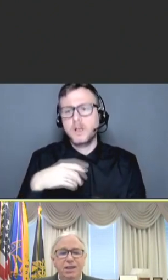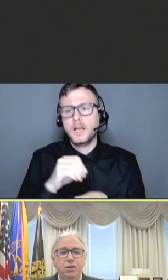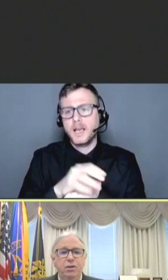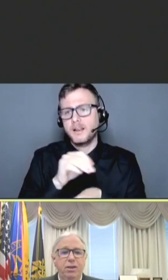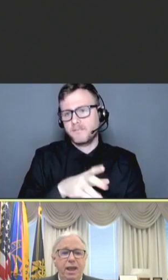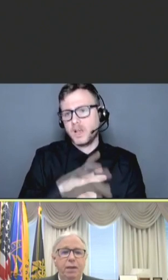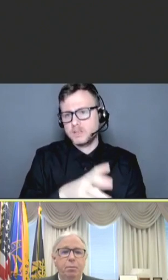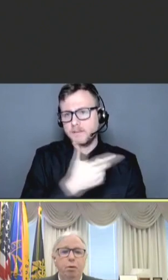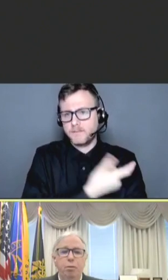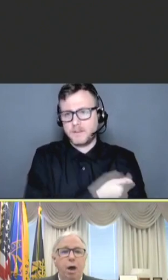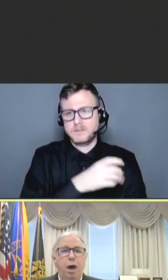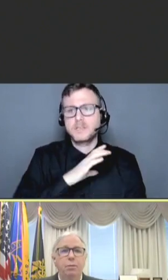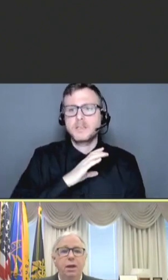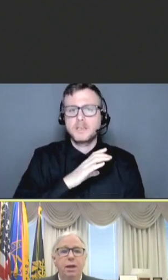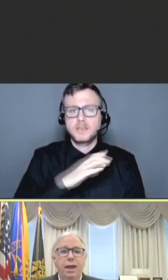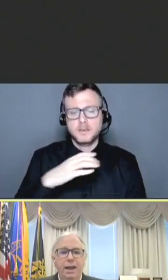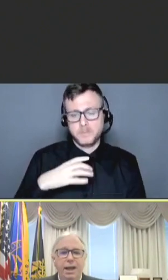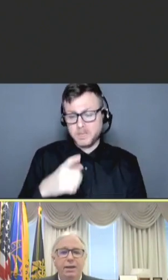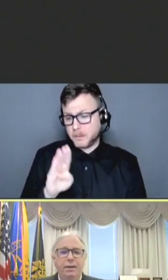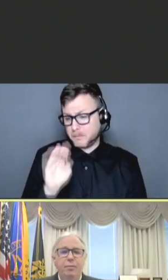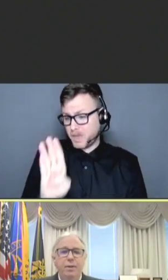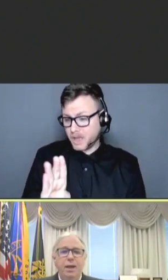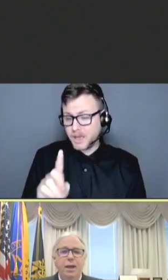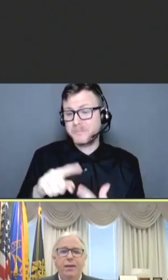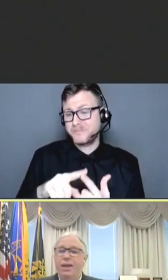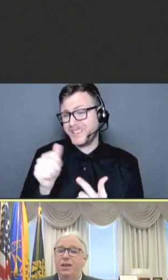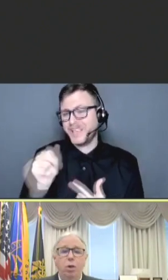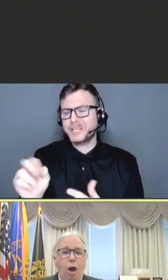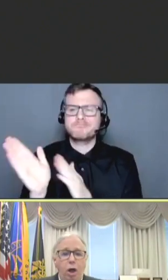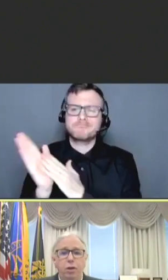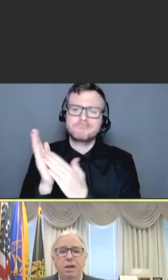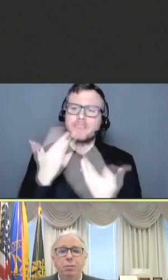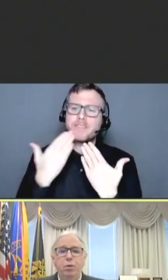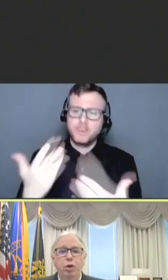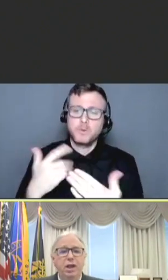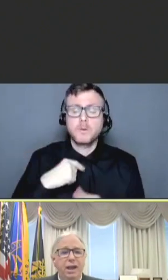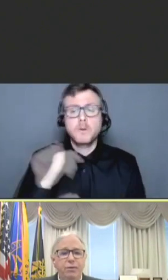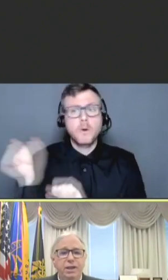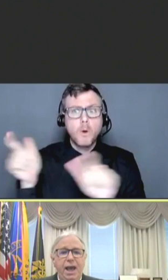sincerely thank both Bob and Ann. And thanks to all the people working every